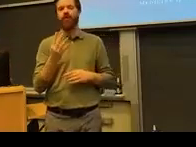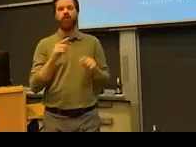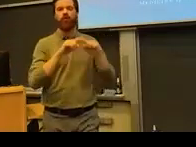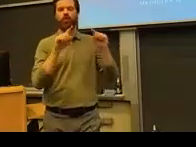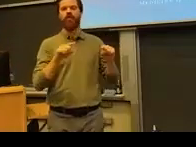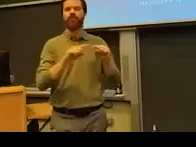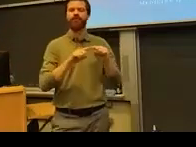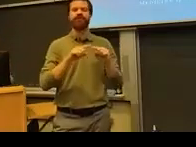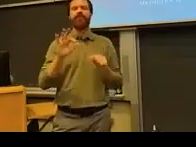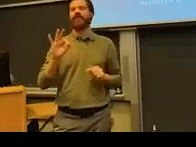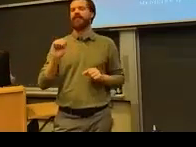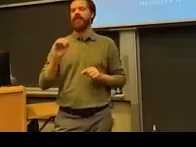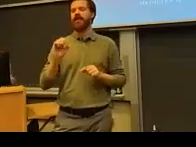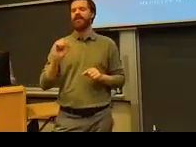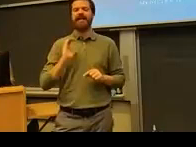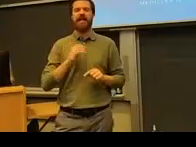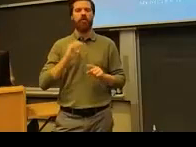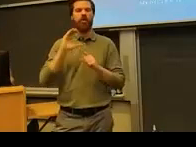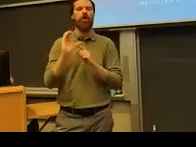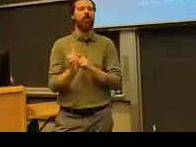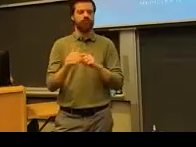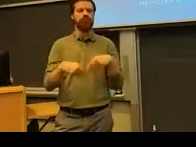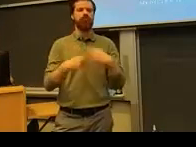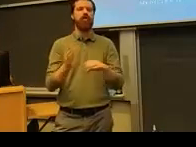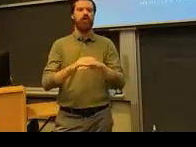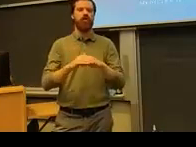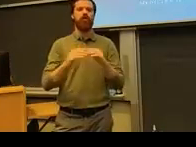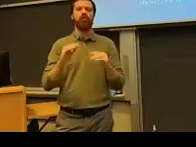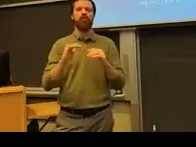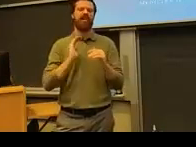or facets of our culture that we're providing on our unit and I'll kind of go more in depth into